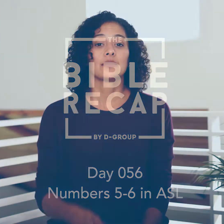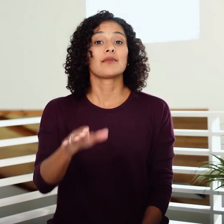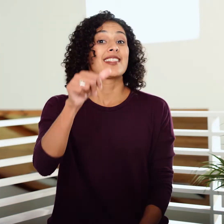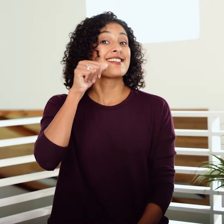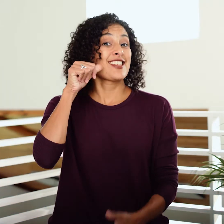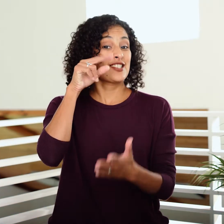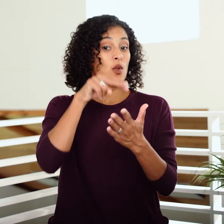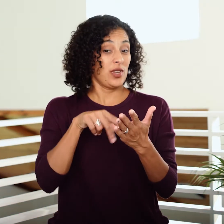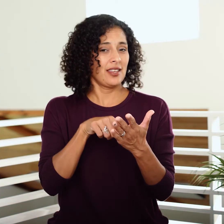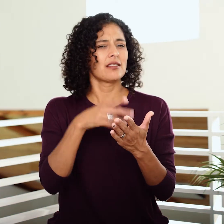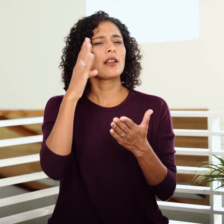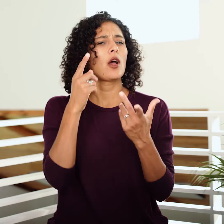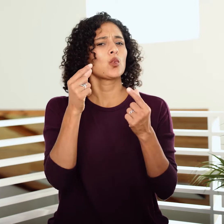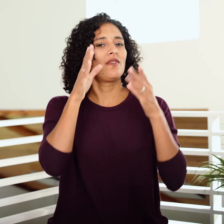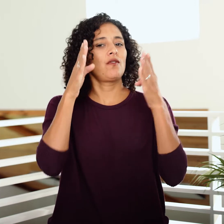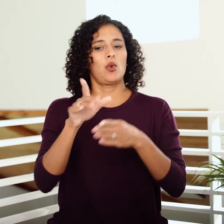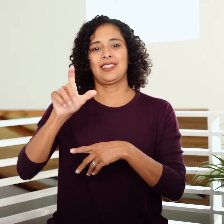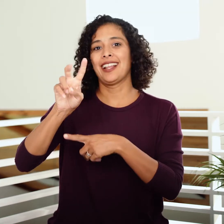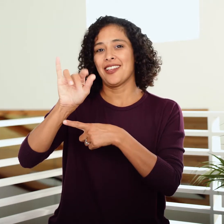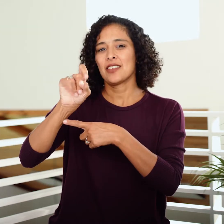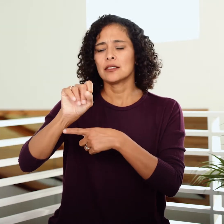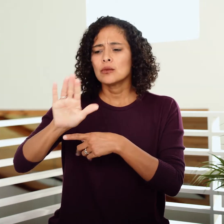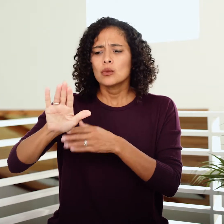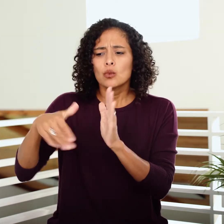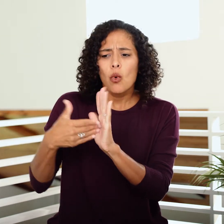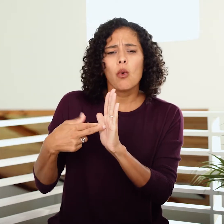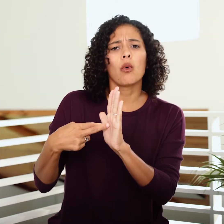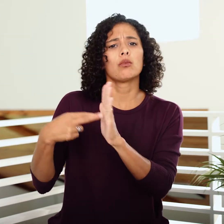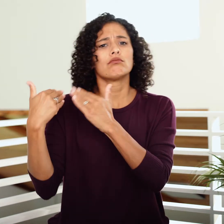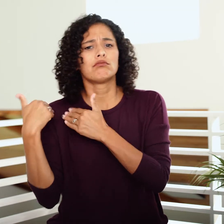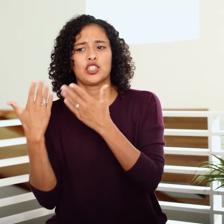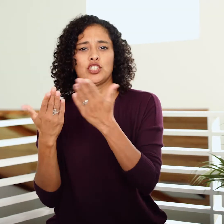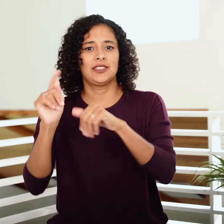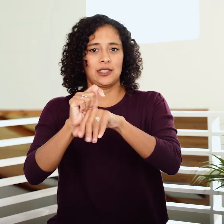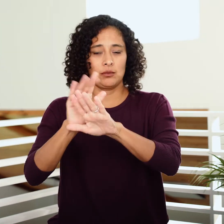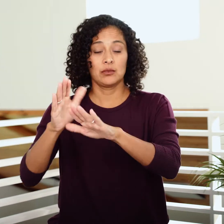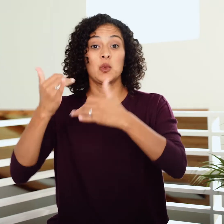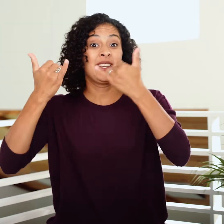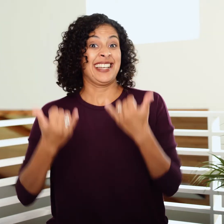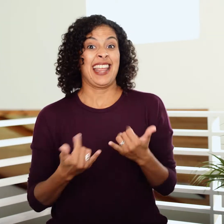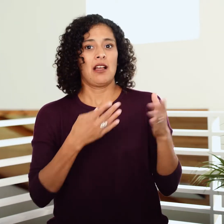Yesterday God focused on the role of Levites in serving the tabernacle, and today